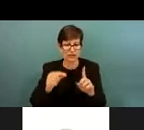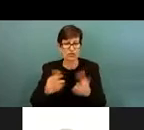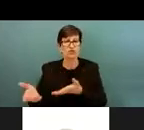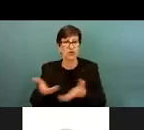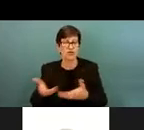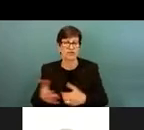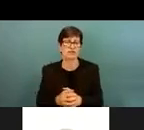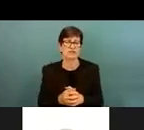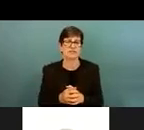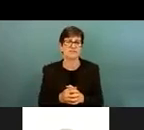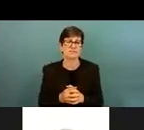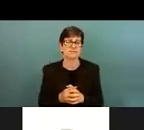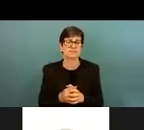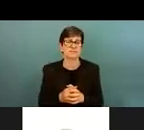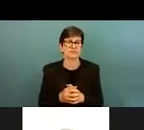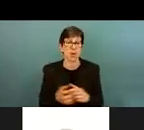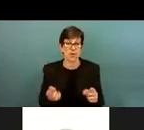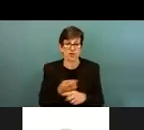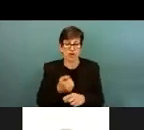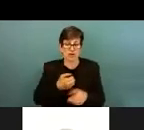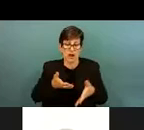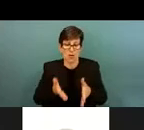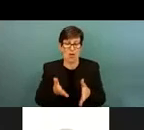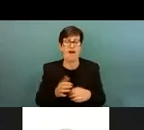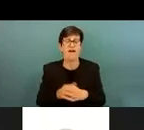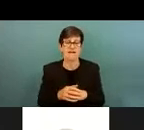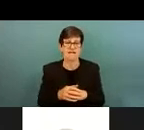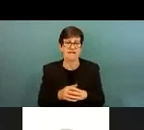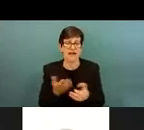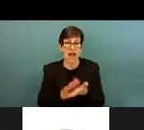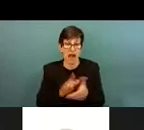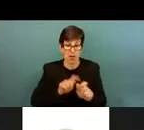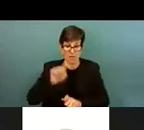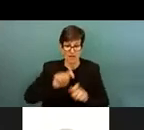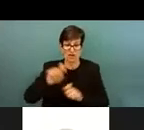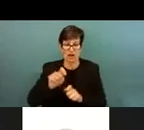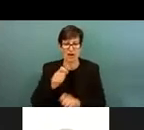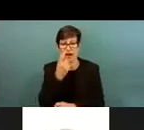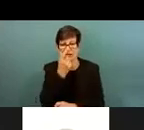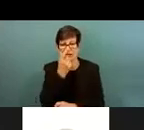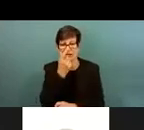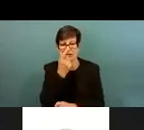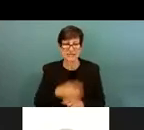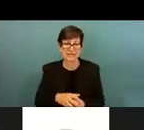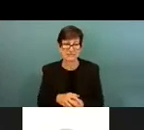So it's a revise measure of digital ability based on all of those things. So that's the